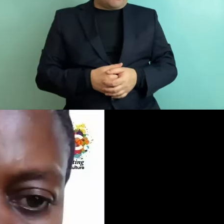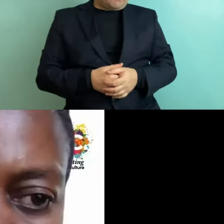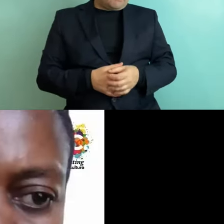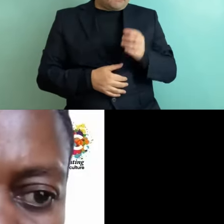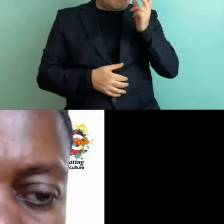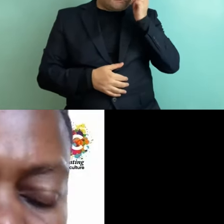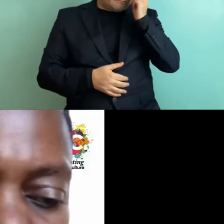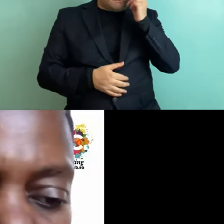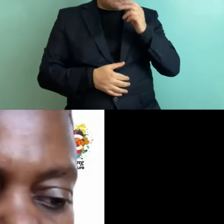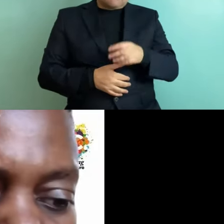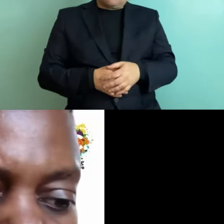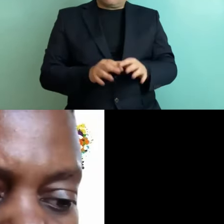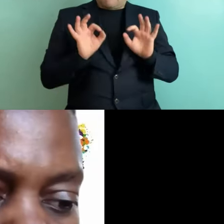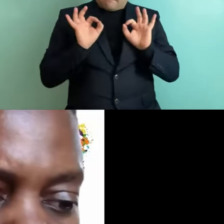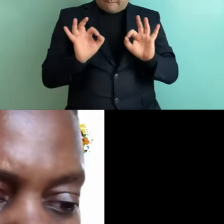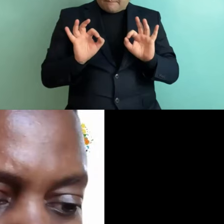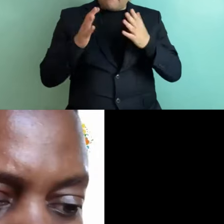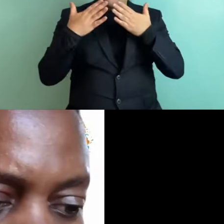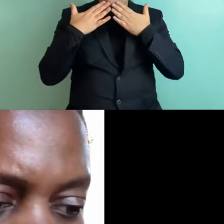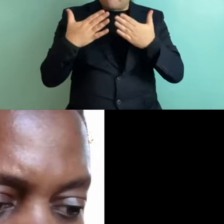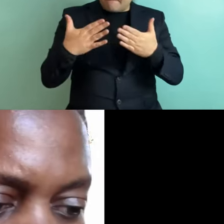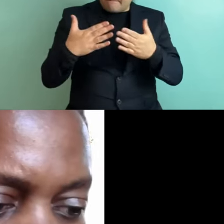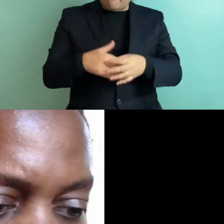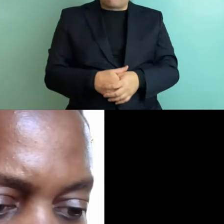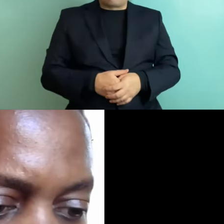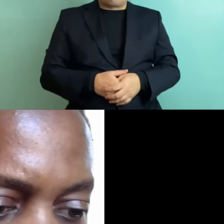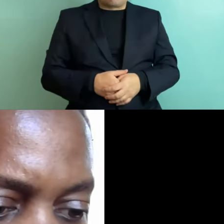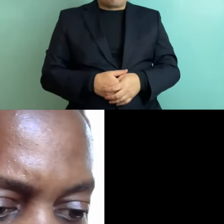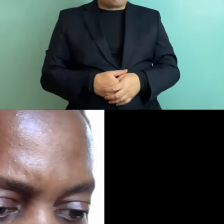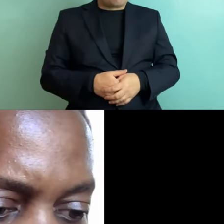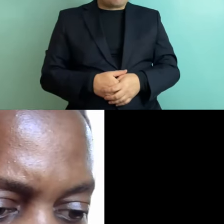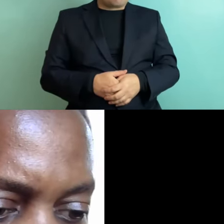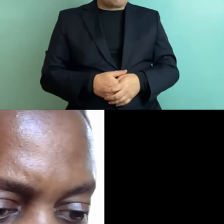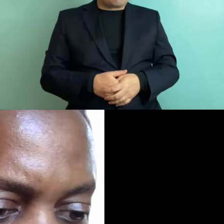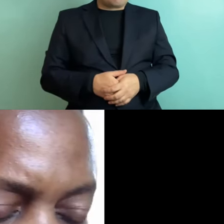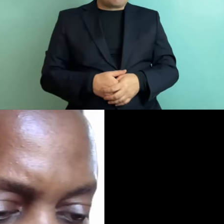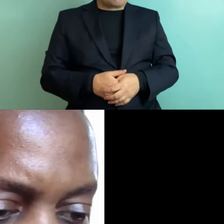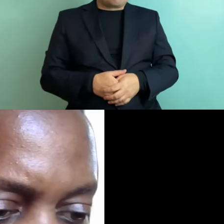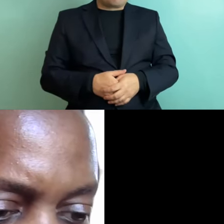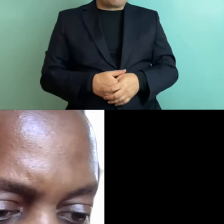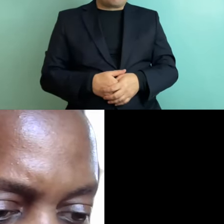11:20:10 Thank you, 11:20:16 Miss.